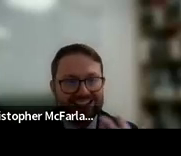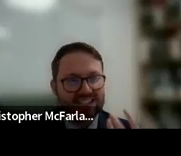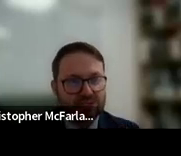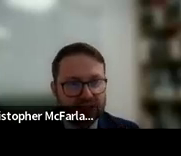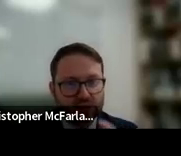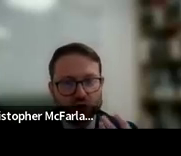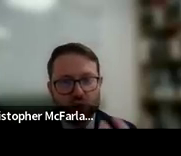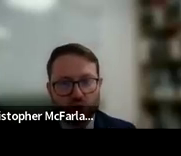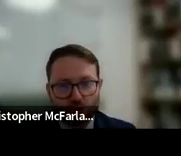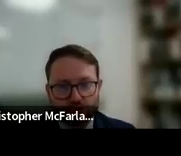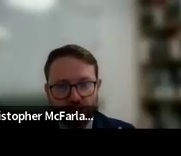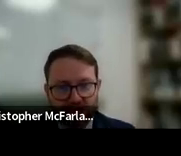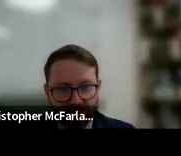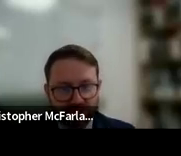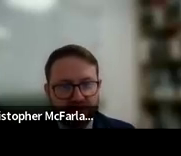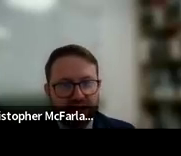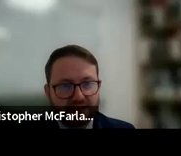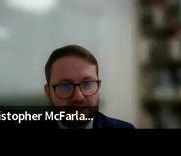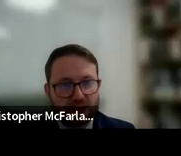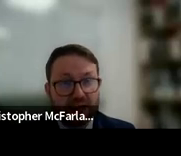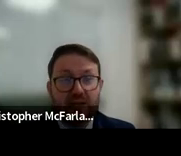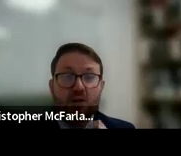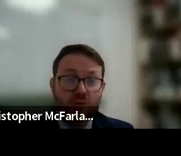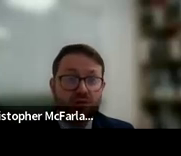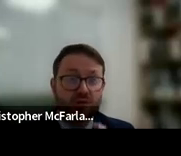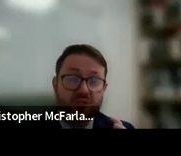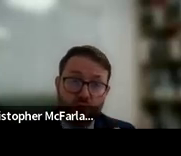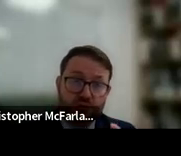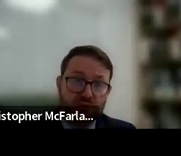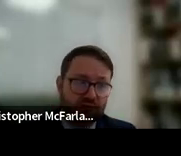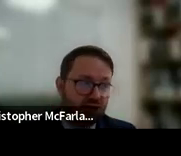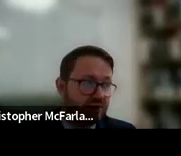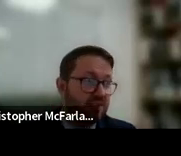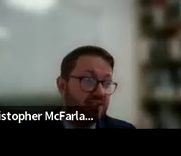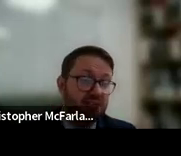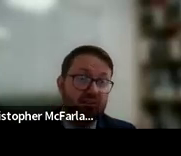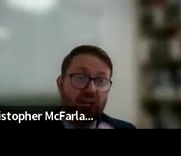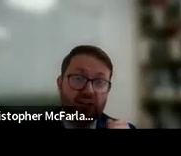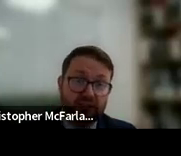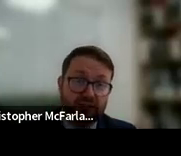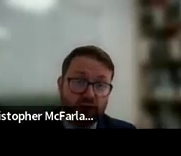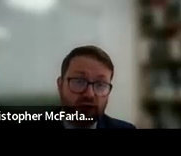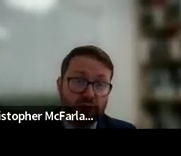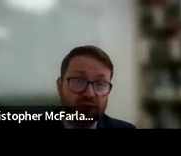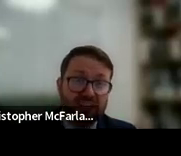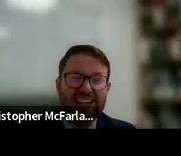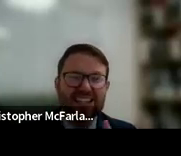has that substantial long-term adverse effect. Okay? Long term is also defined as that it's either lasted for 12 months,